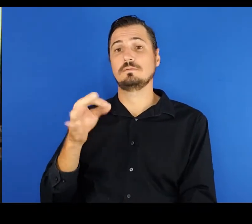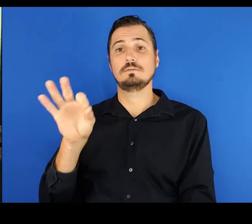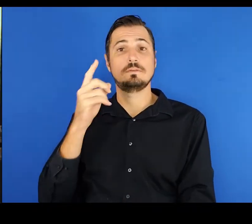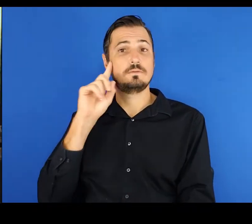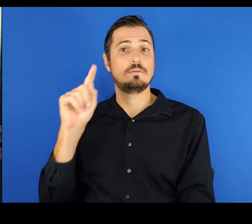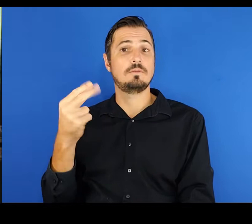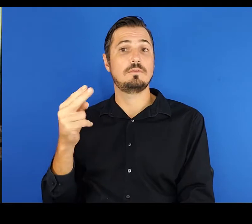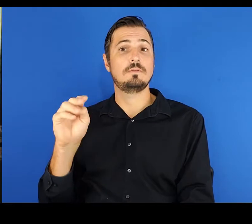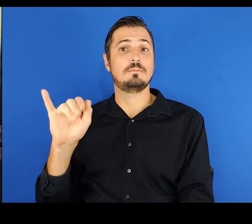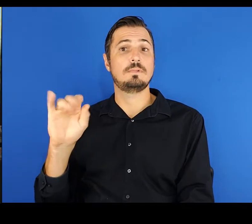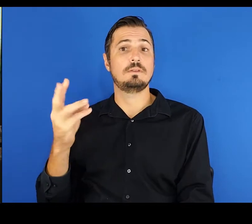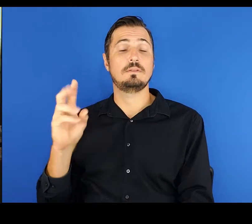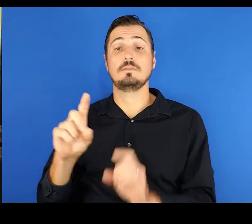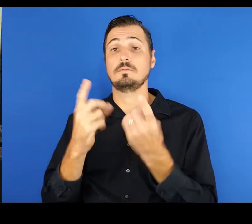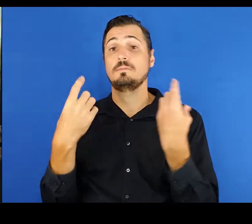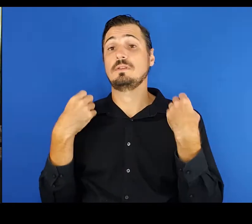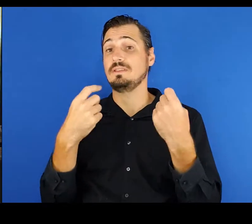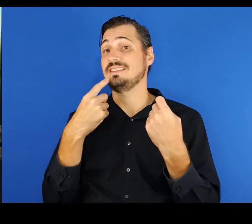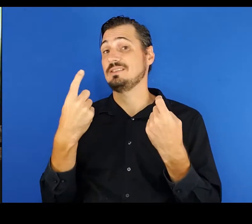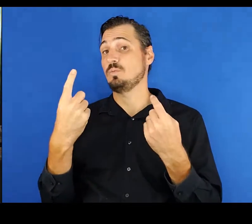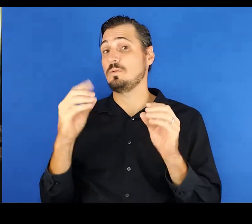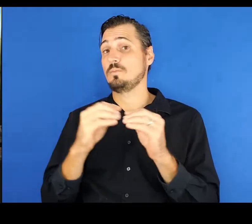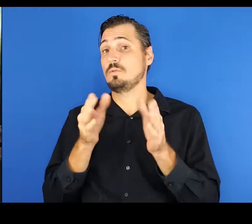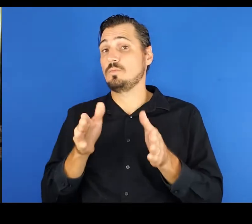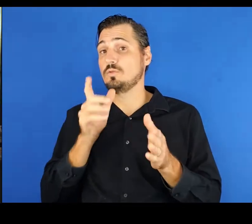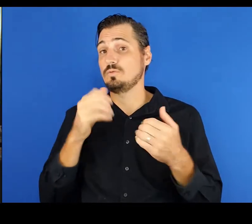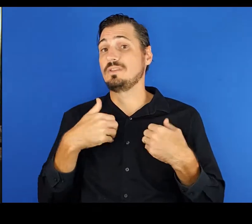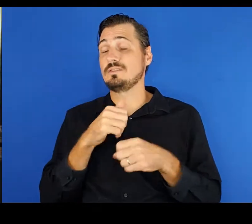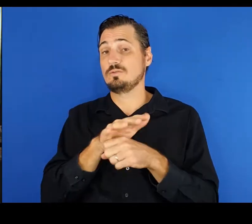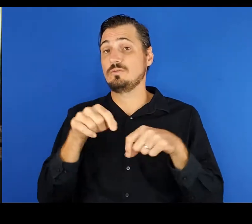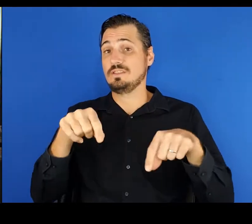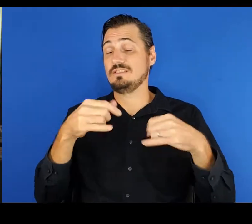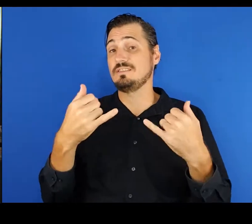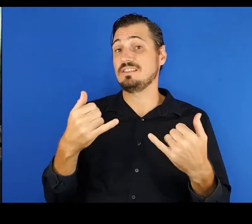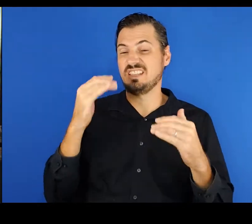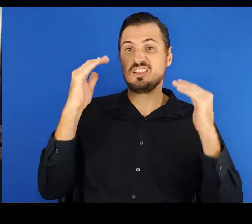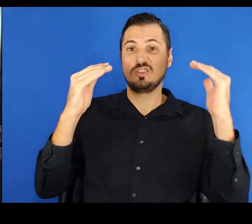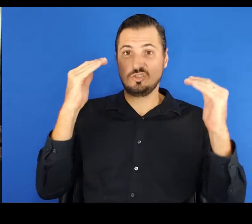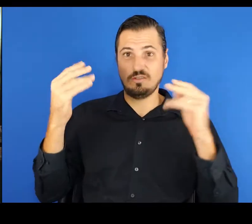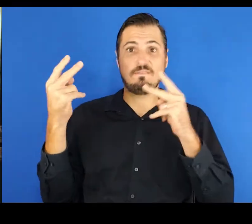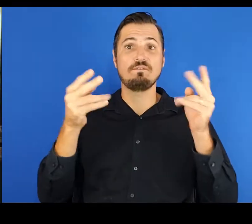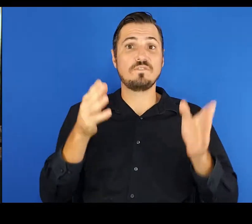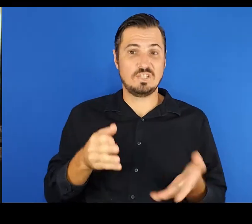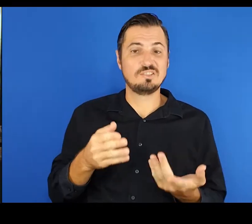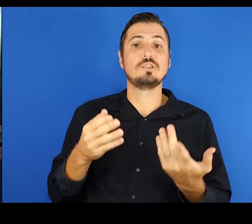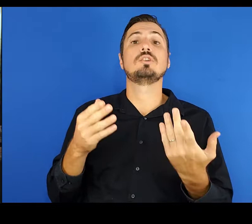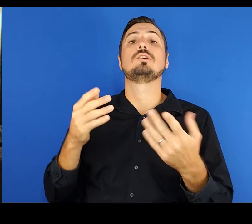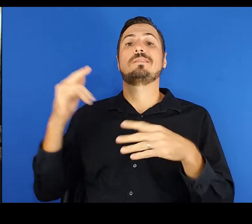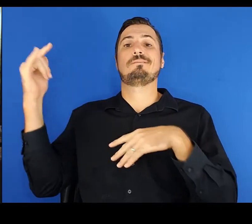The Department of Health is reporting 1 new case today, an adult visitor whose case is associated with international travel.